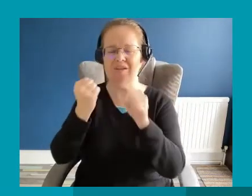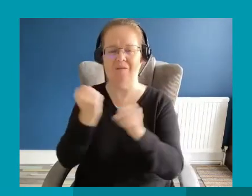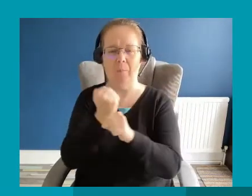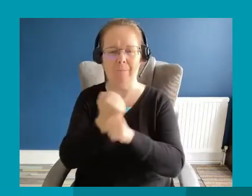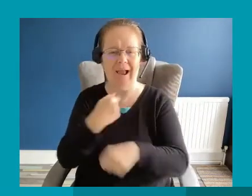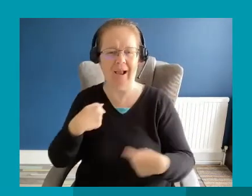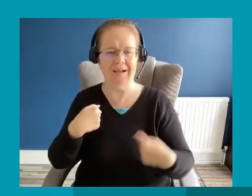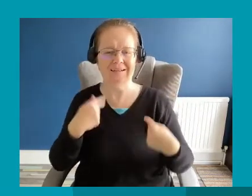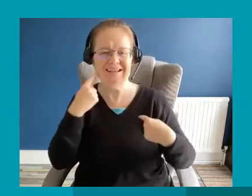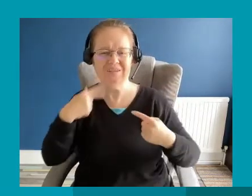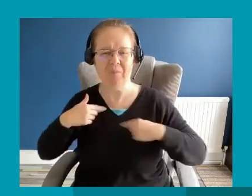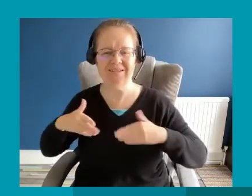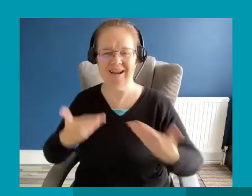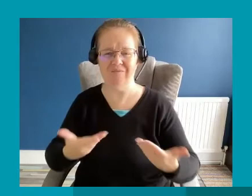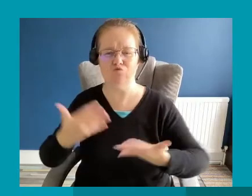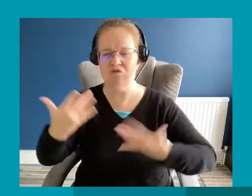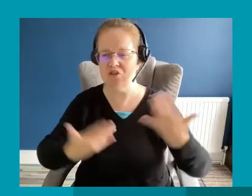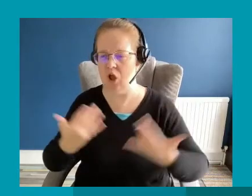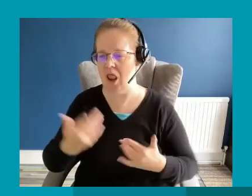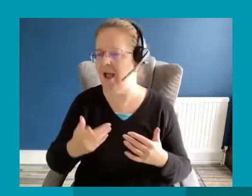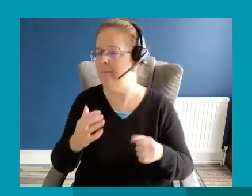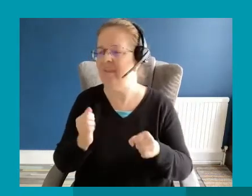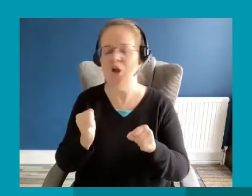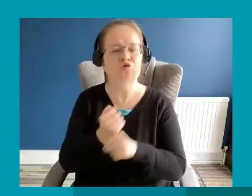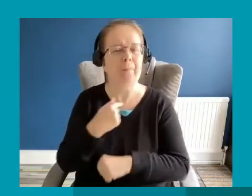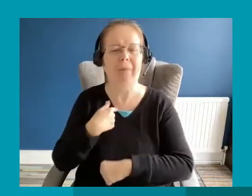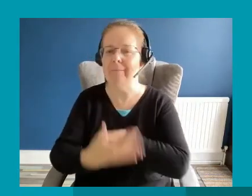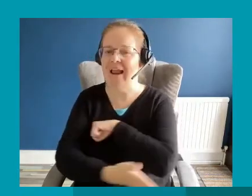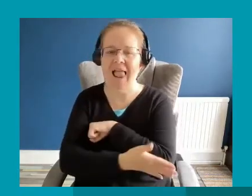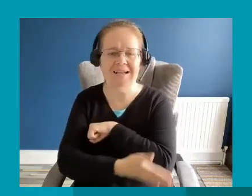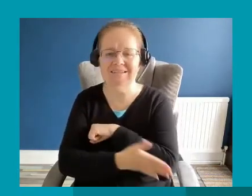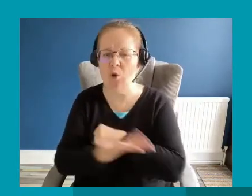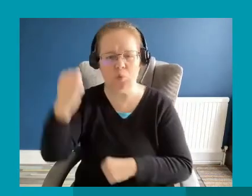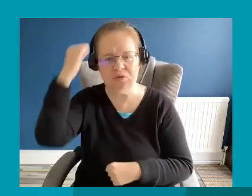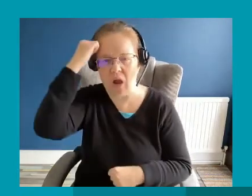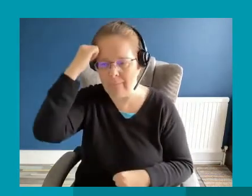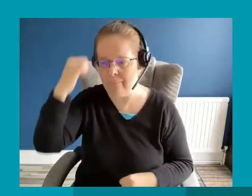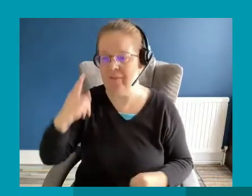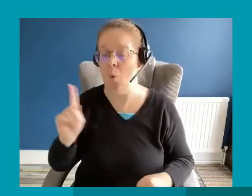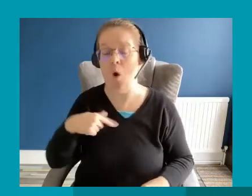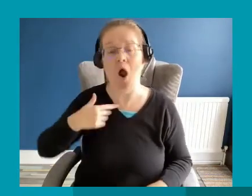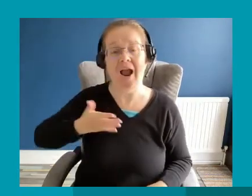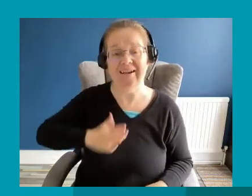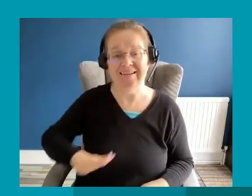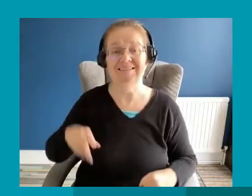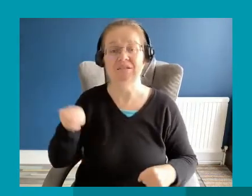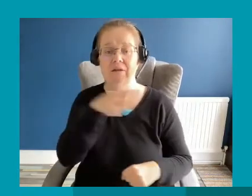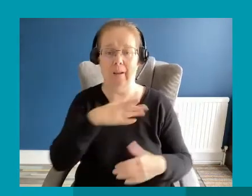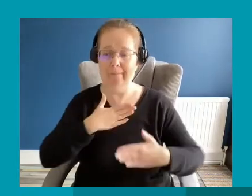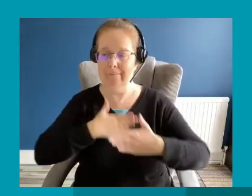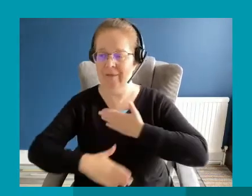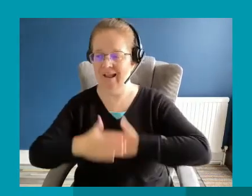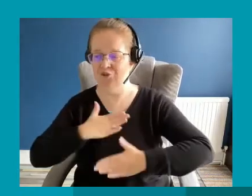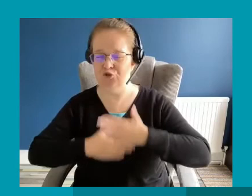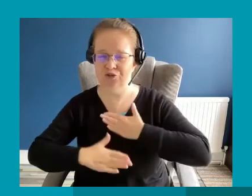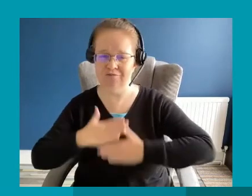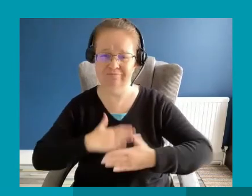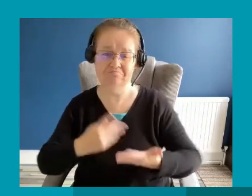Doesn't mean? Dyslexia doesn't make me lazy or dumb. What I need. Being patient goes along way, just ask.